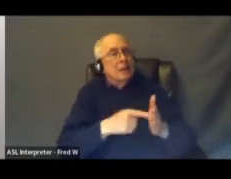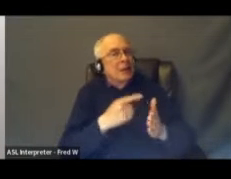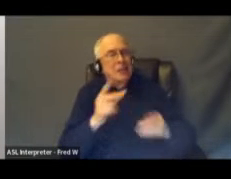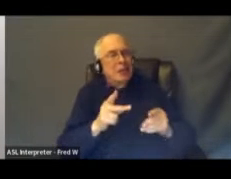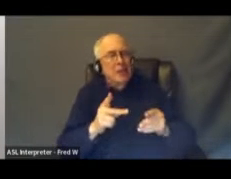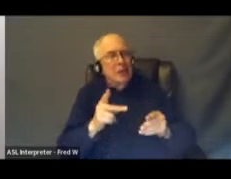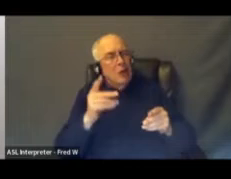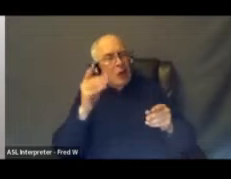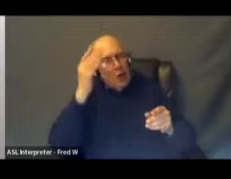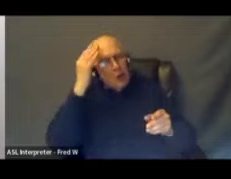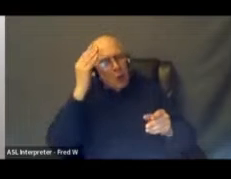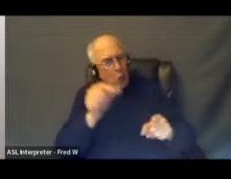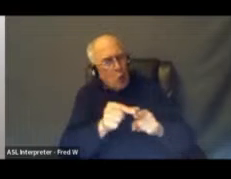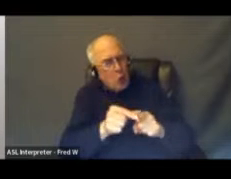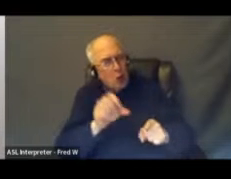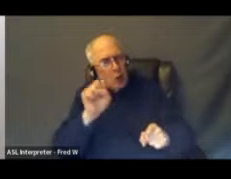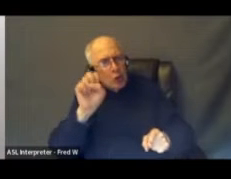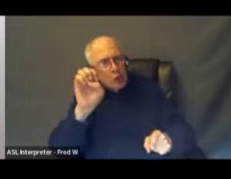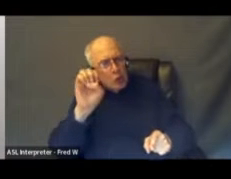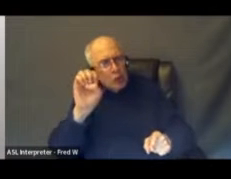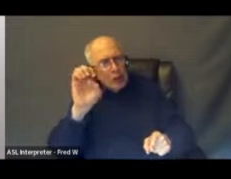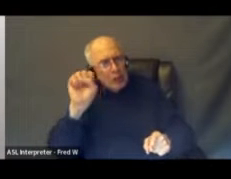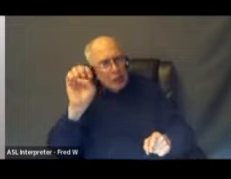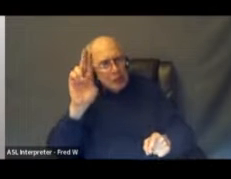means. So please be ready to provide examples of that mouth